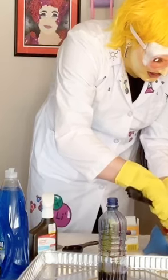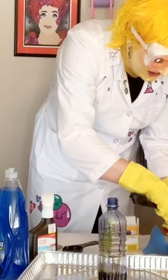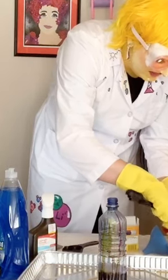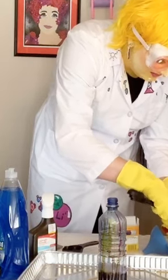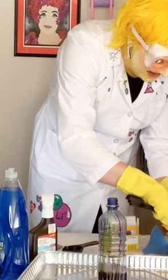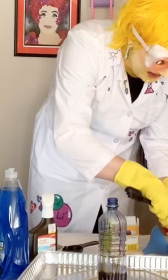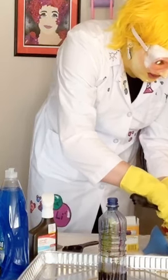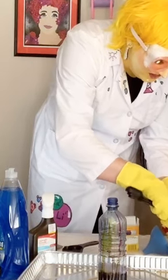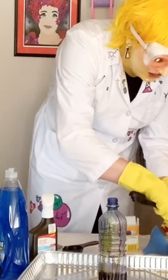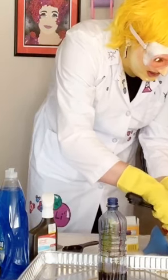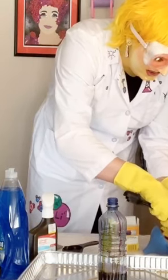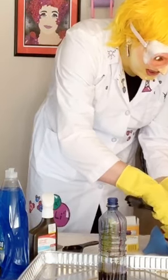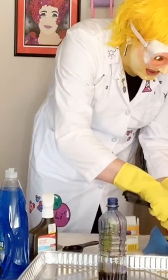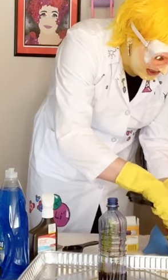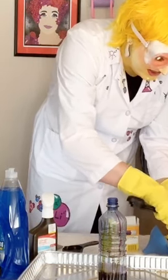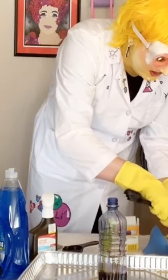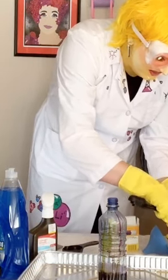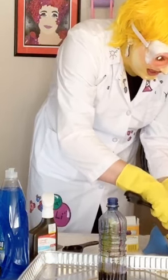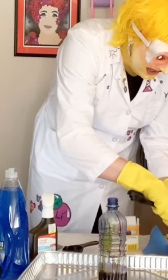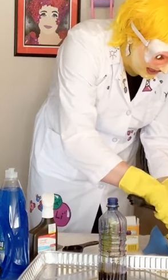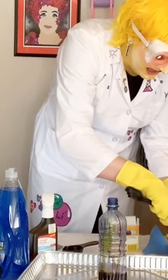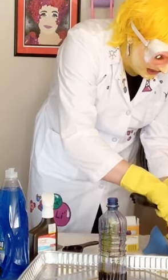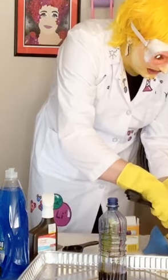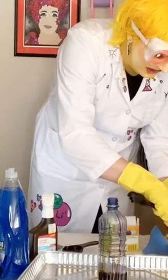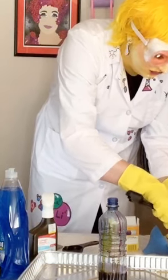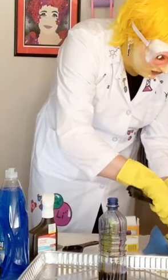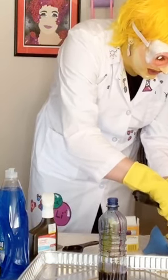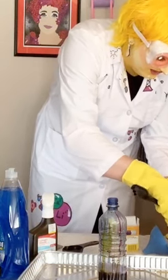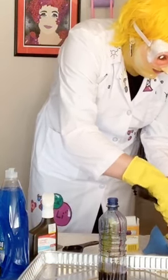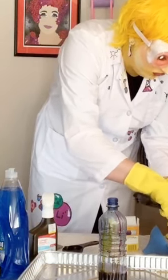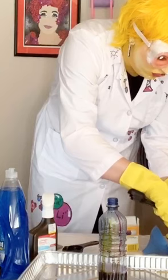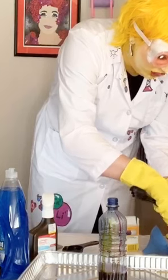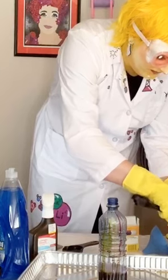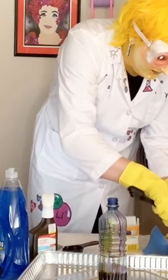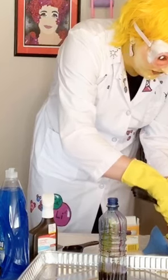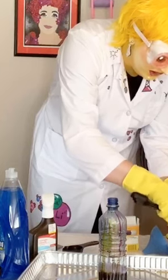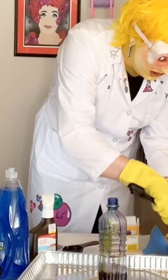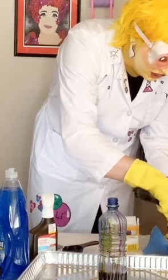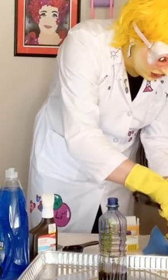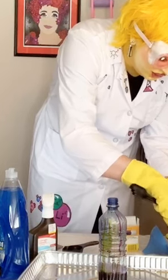just fine. Basically we just need the yeast to be in, like, a liquidy form.